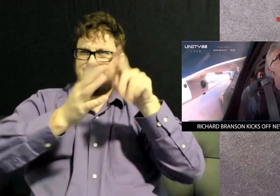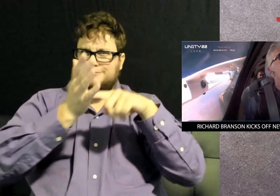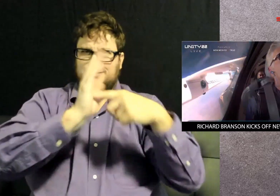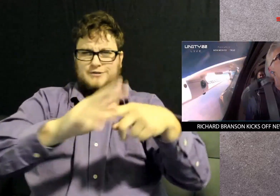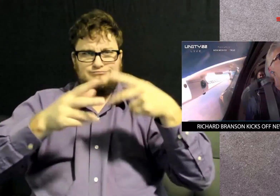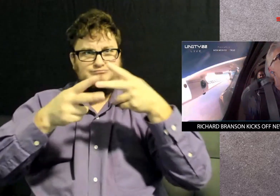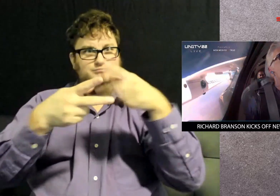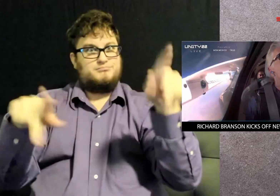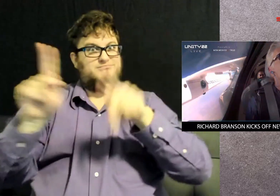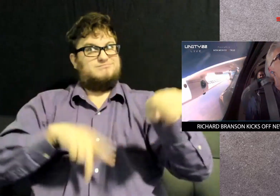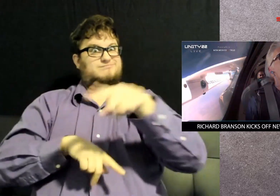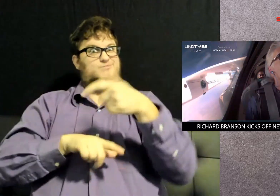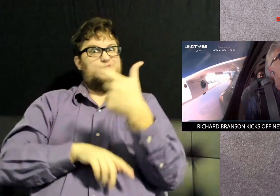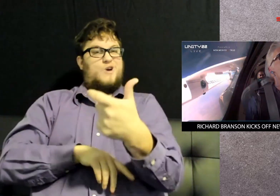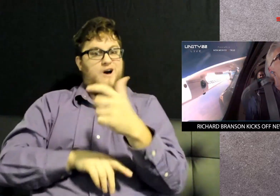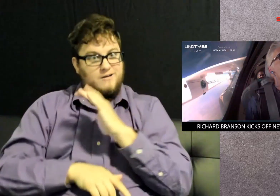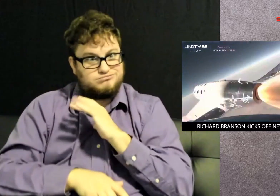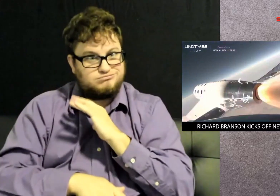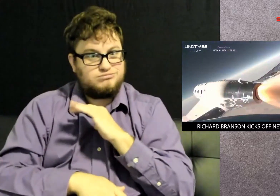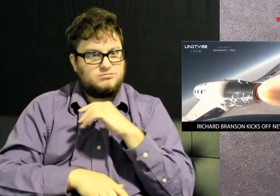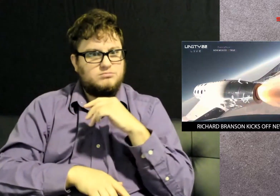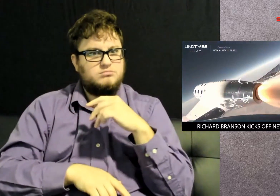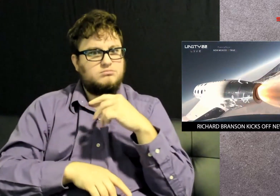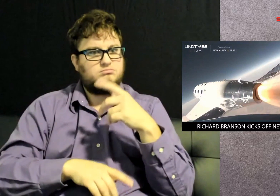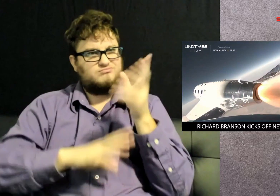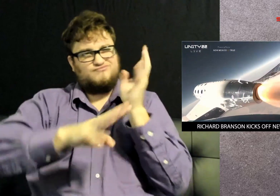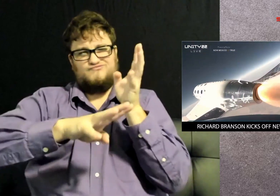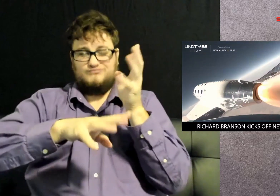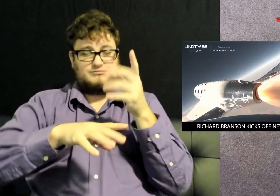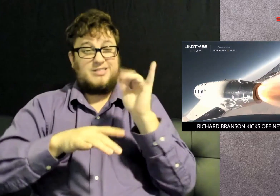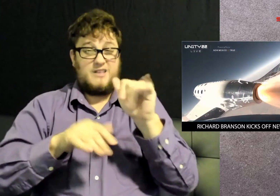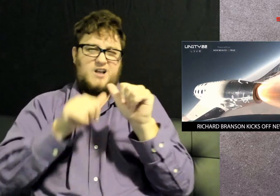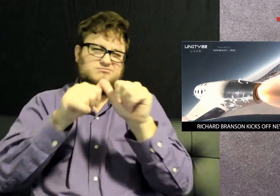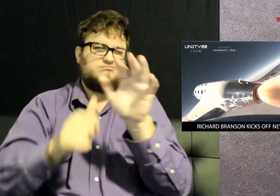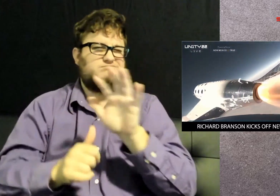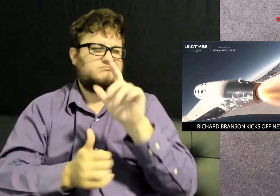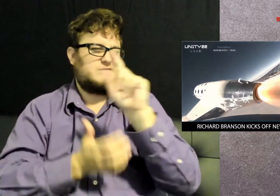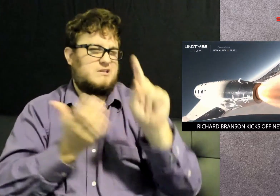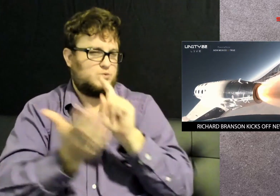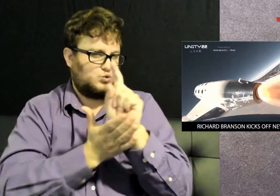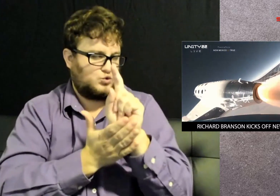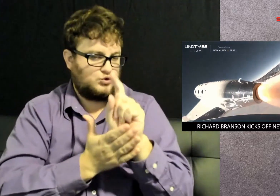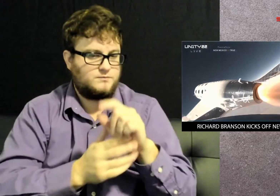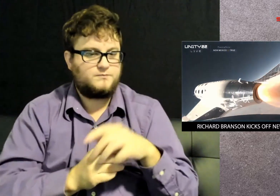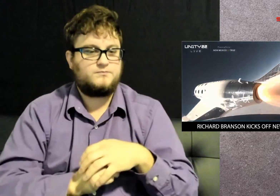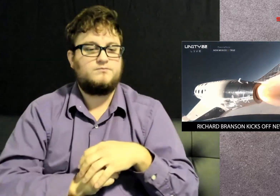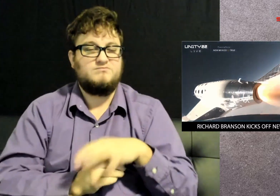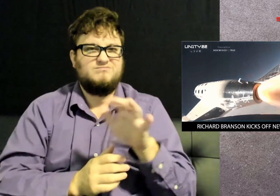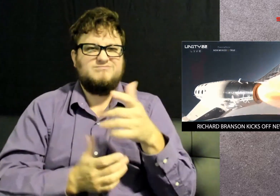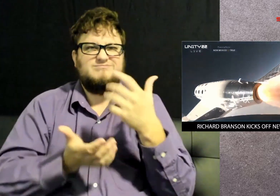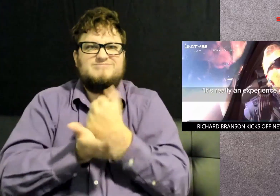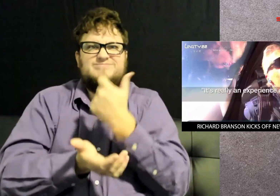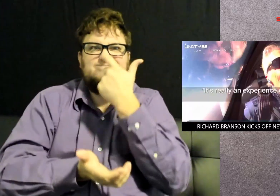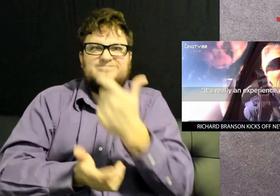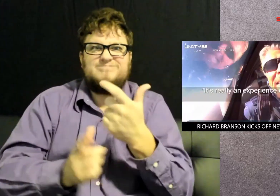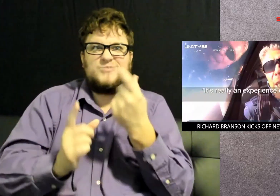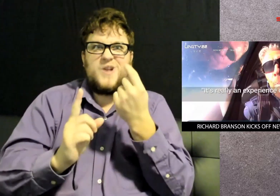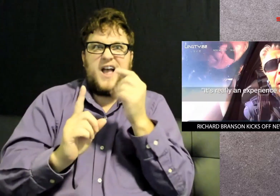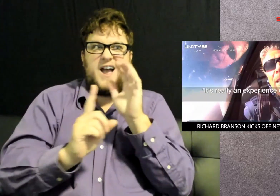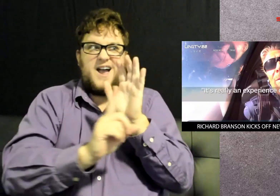and broadcast on a live stream and lasted for about an hour here is Branson's reaction